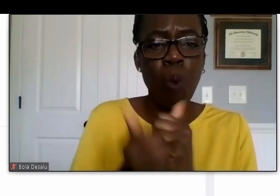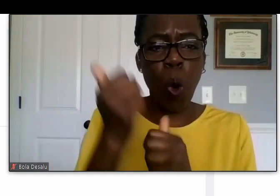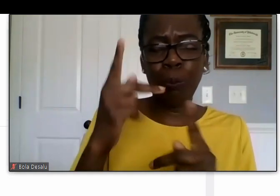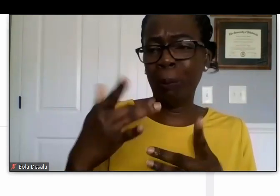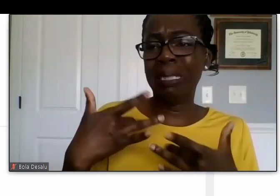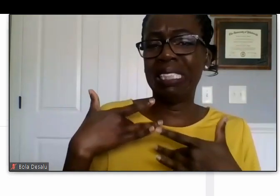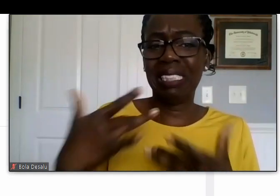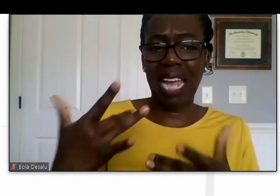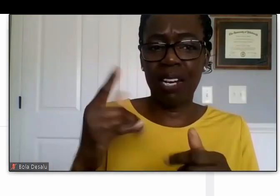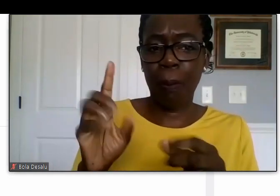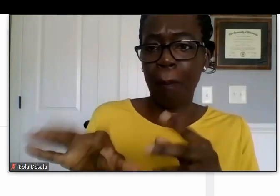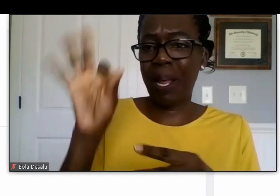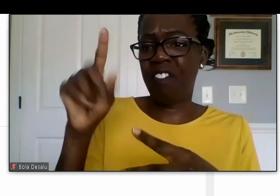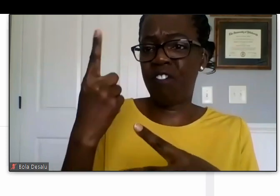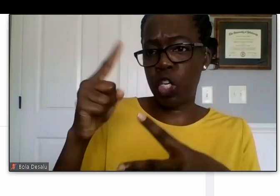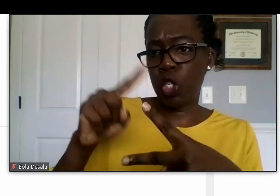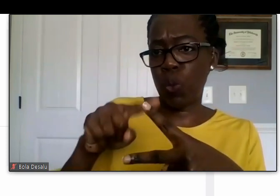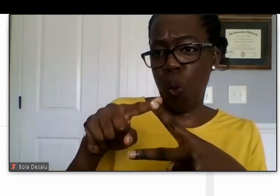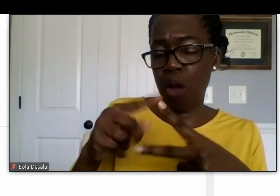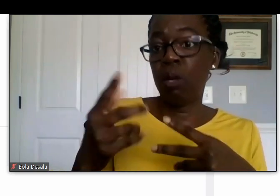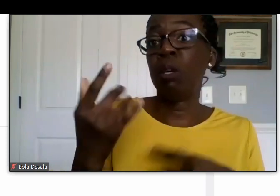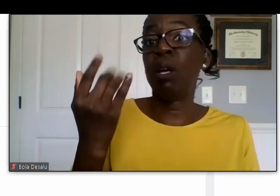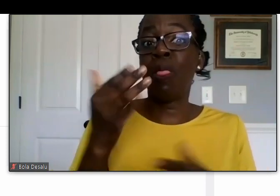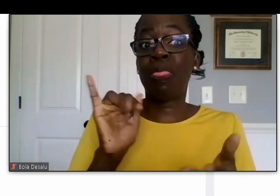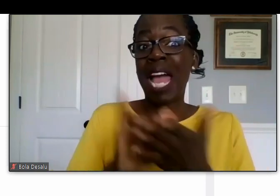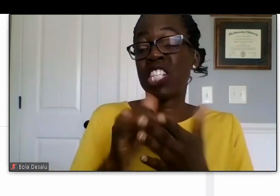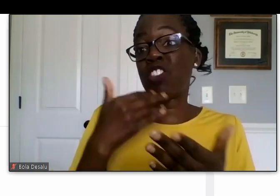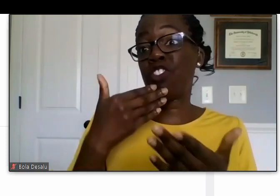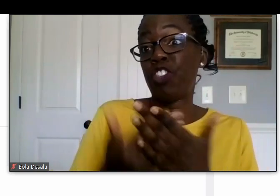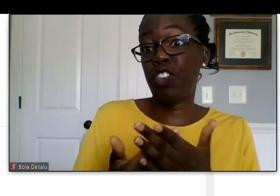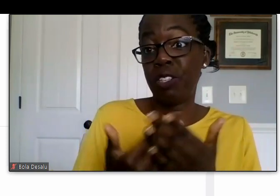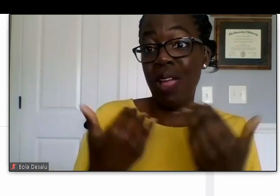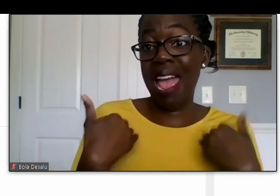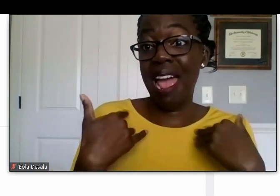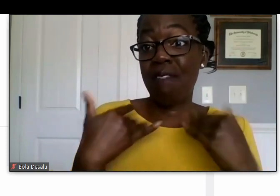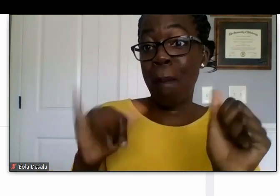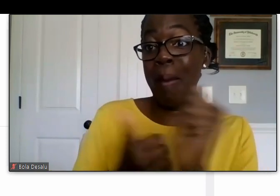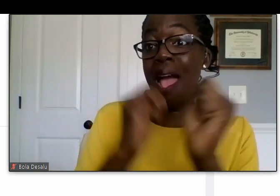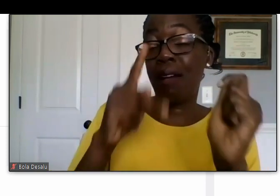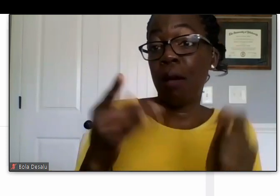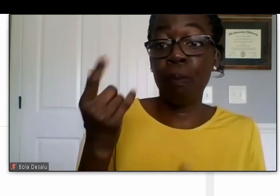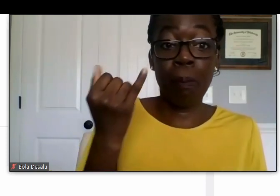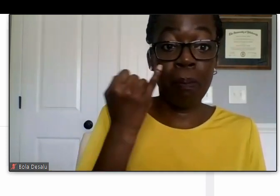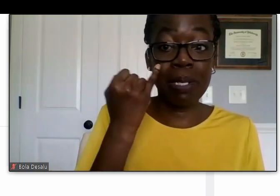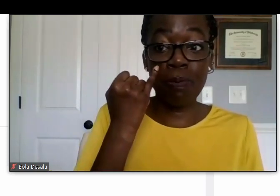once the meeting is over. If you pick the first one, it's good.